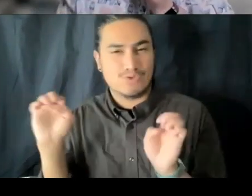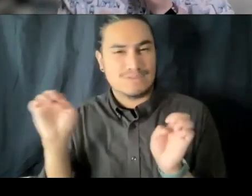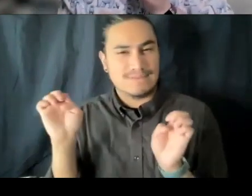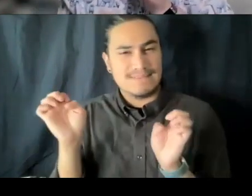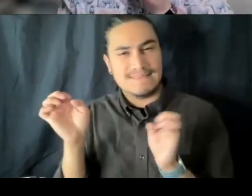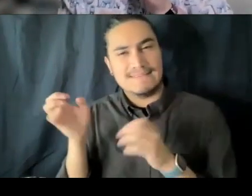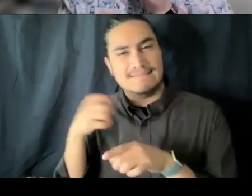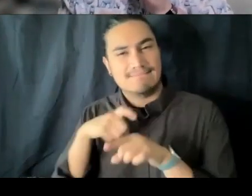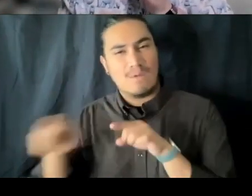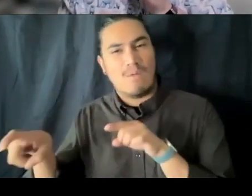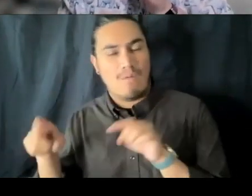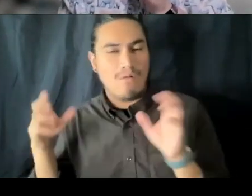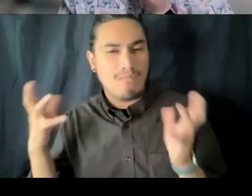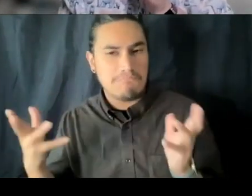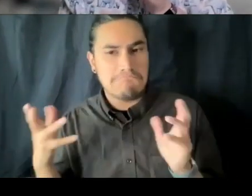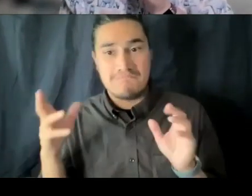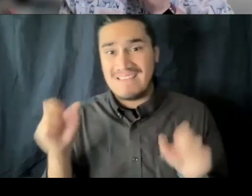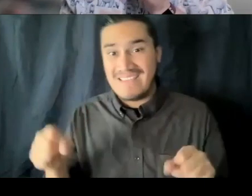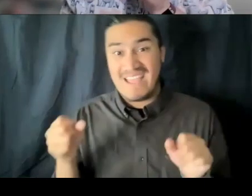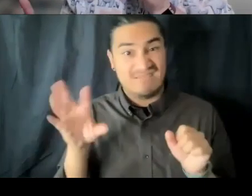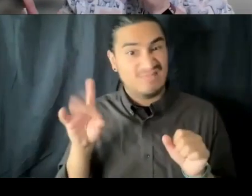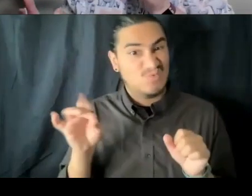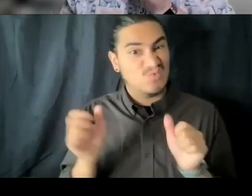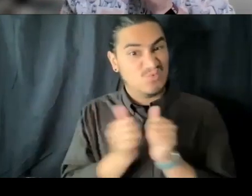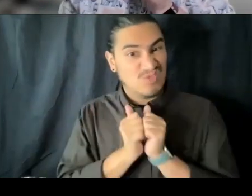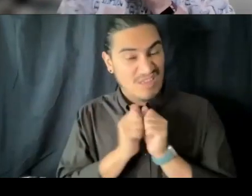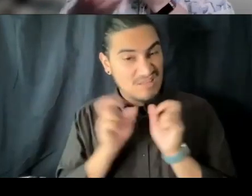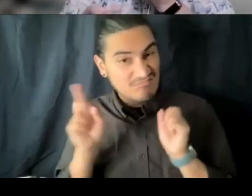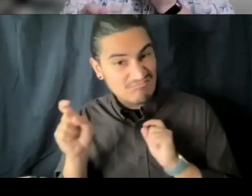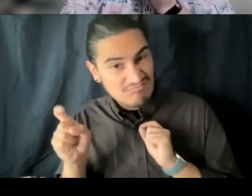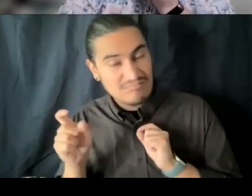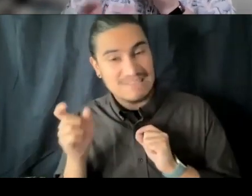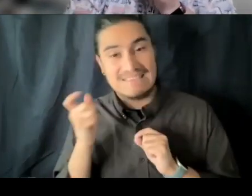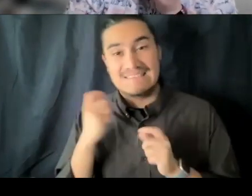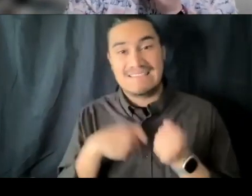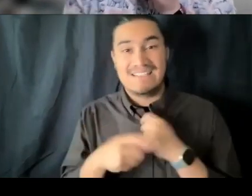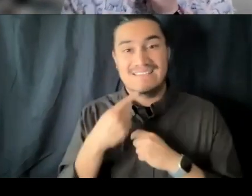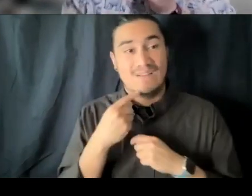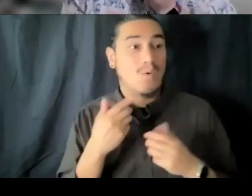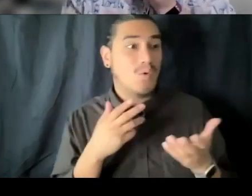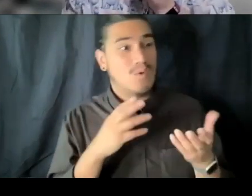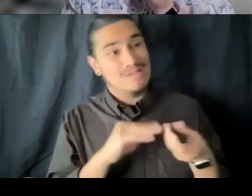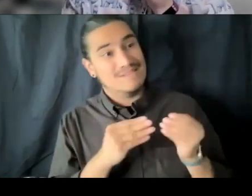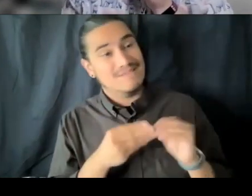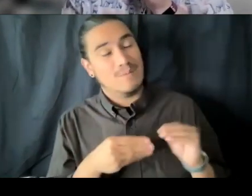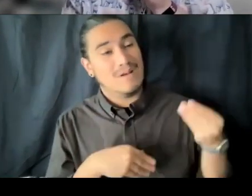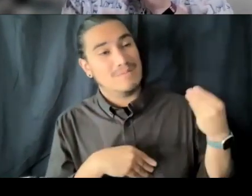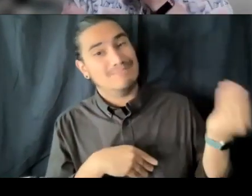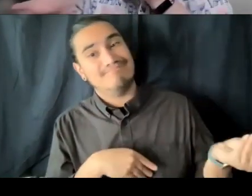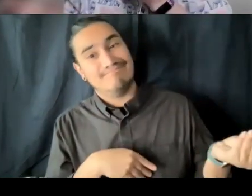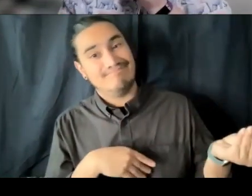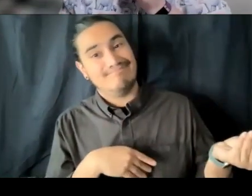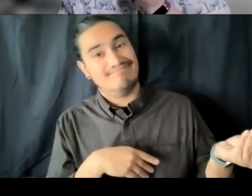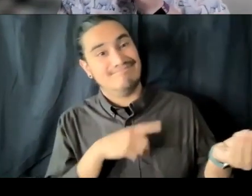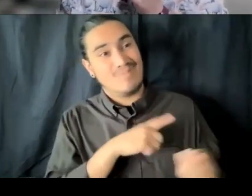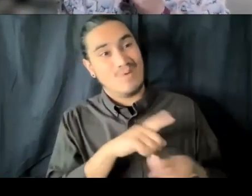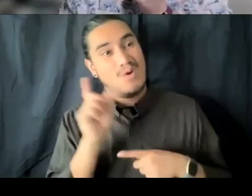can you do it together? You know, rather than say, here's the phone number, call later. Why don't we call right now? I'll sit next to you.